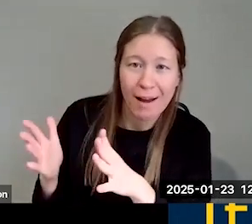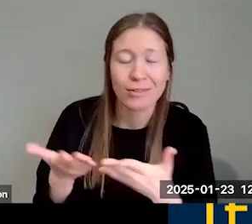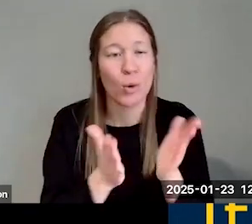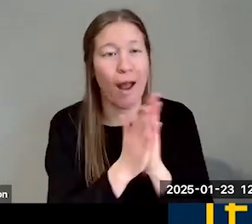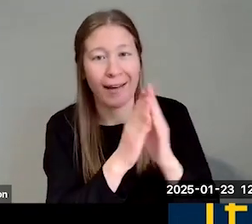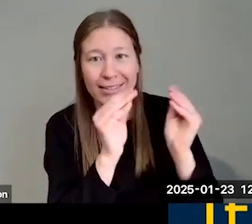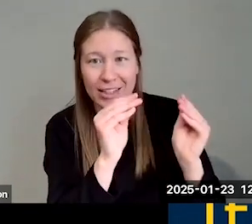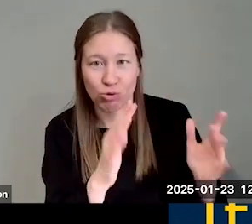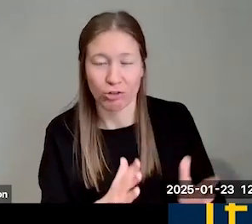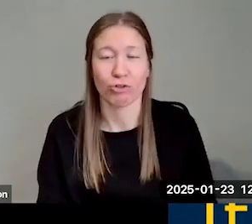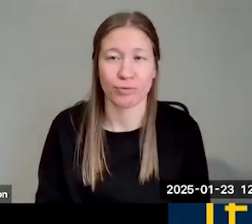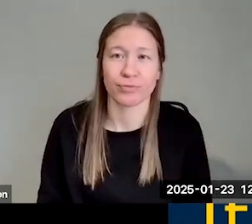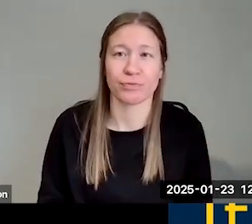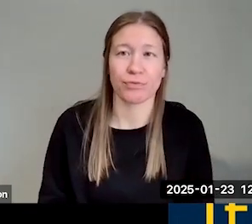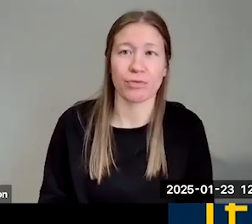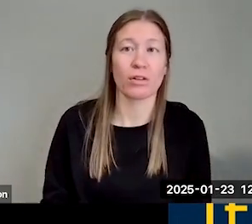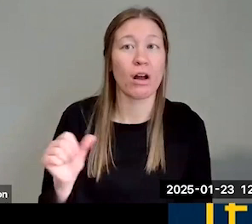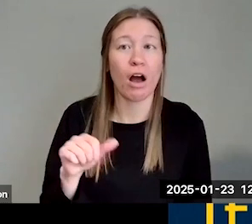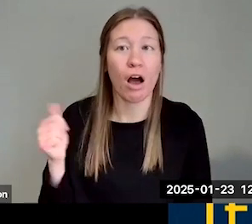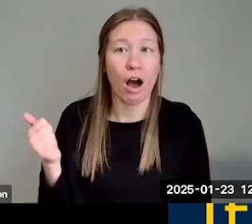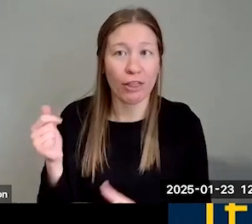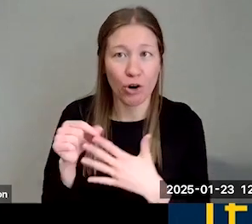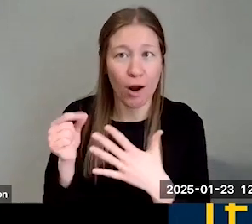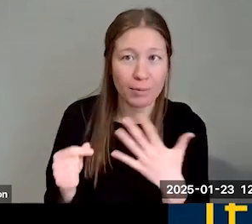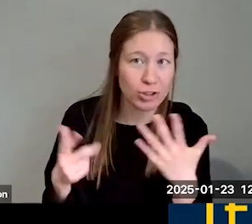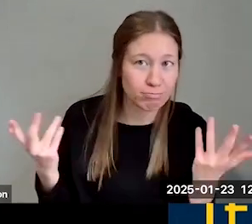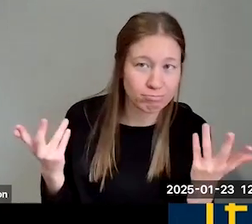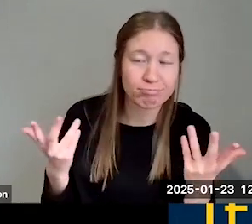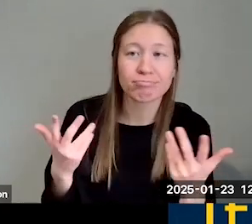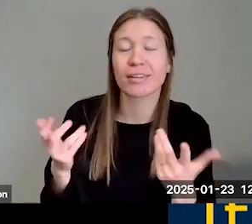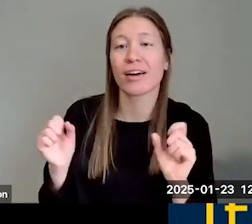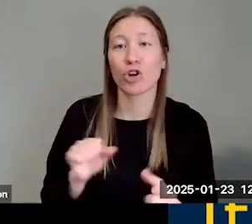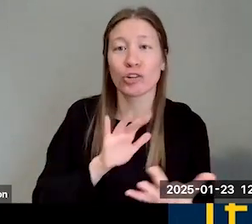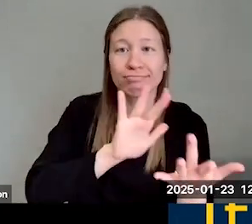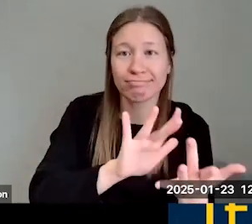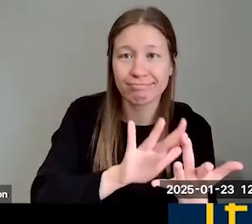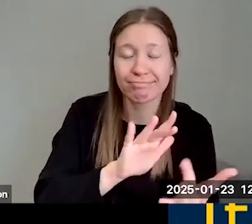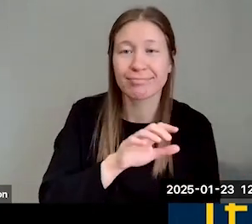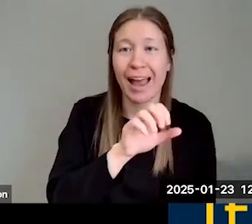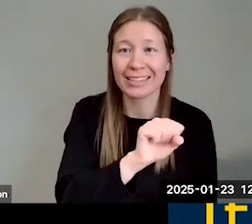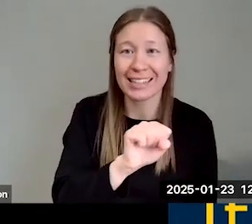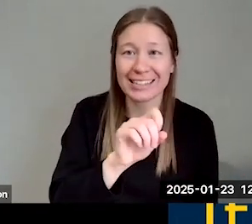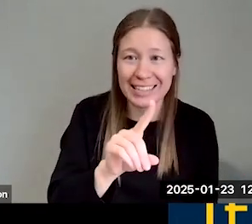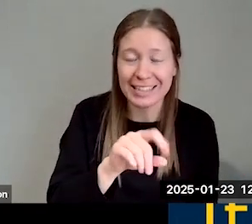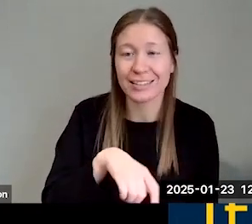The other option is a disability office, like SSD or our office,